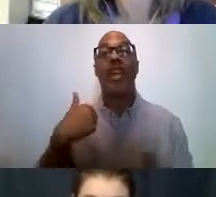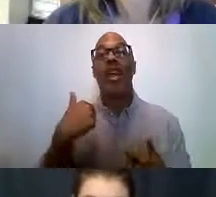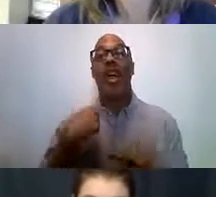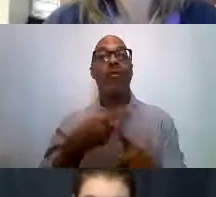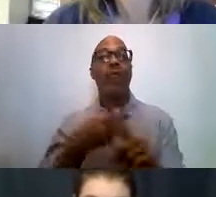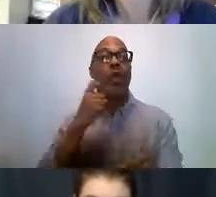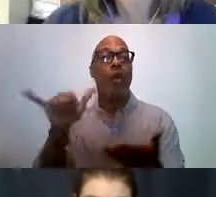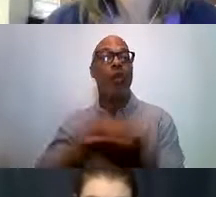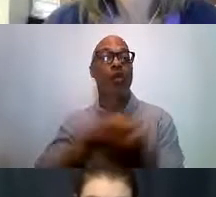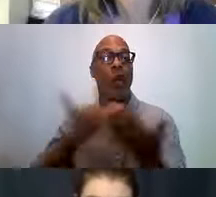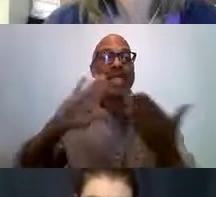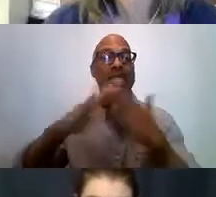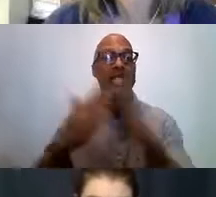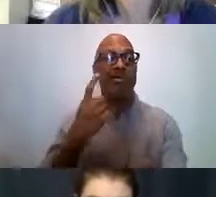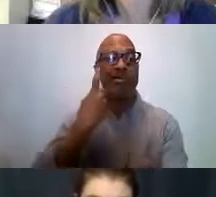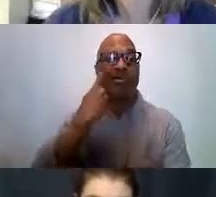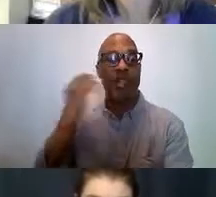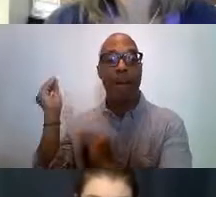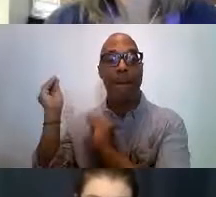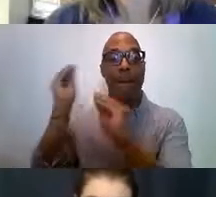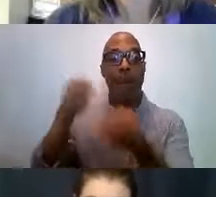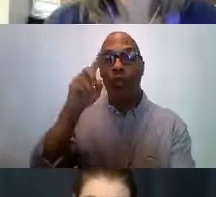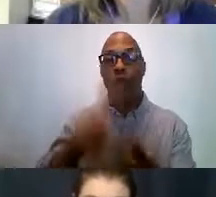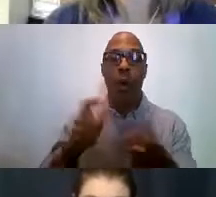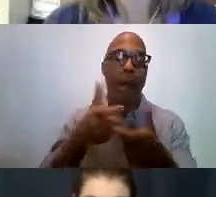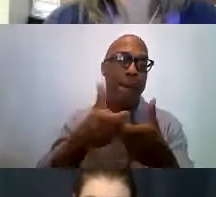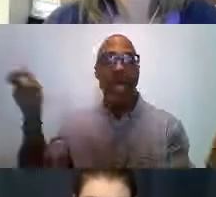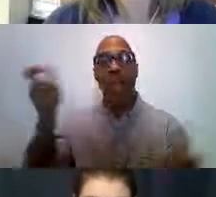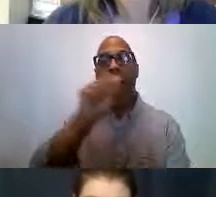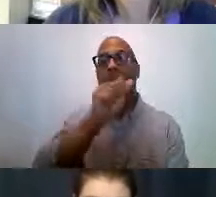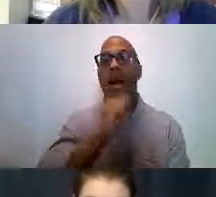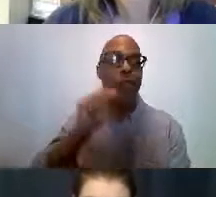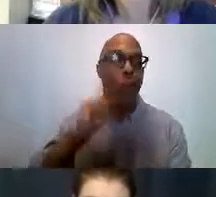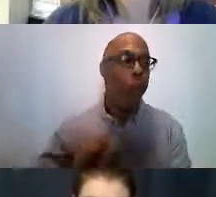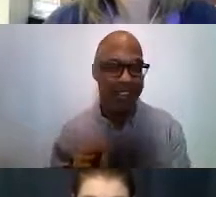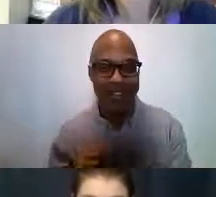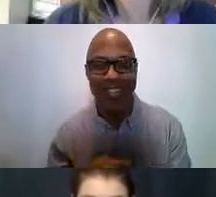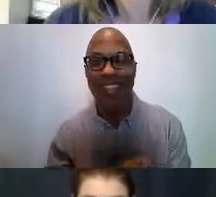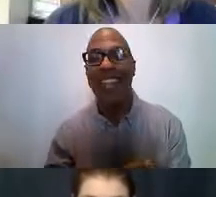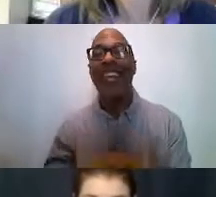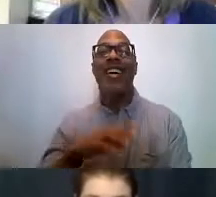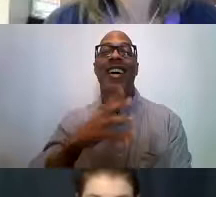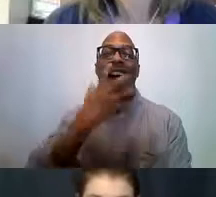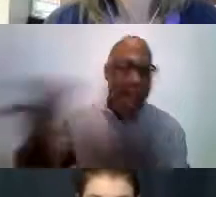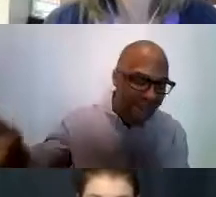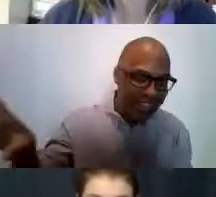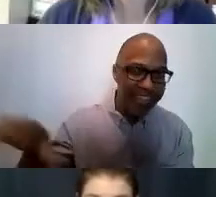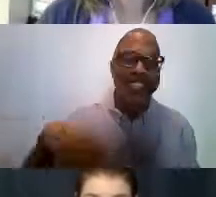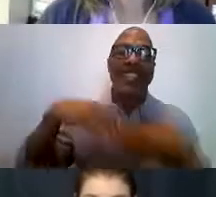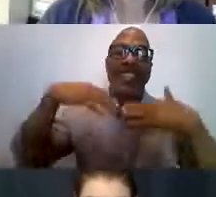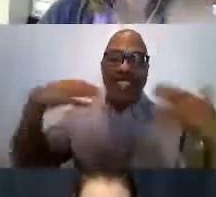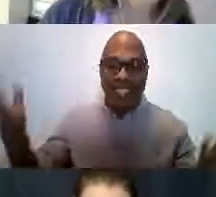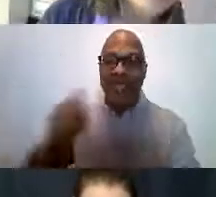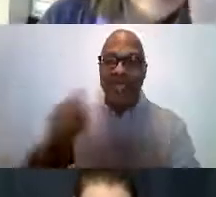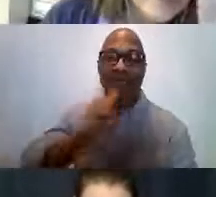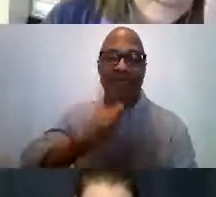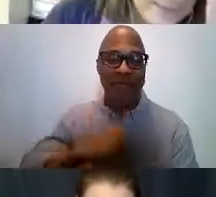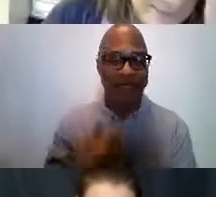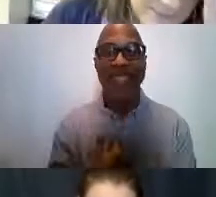I am originally from New York City. I recently moved here to a big Arizona state. It is HOT! But I am bearing it.